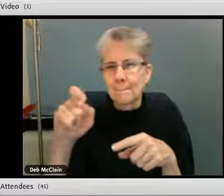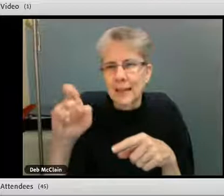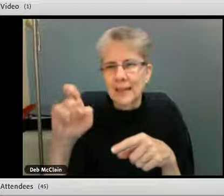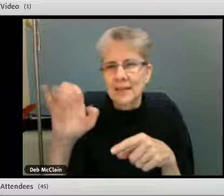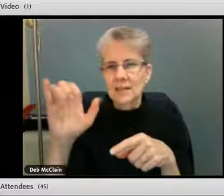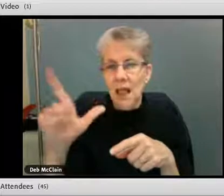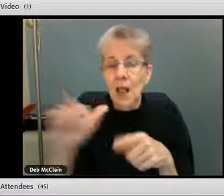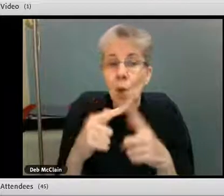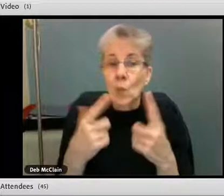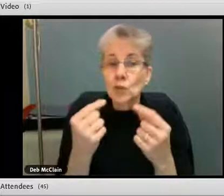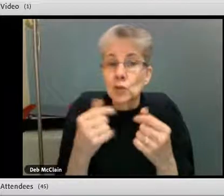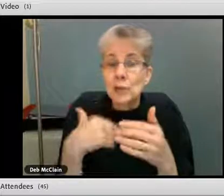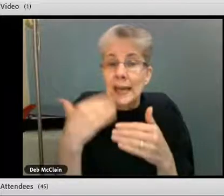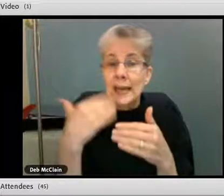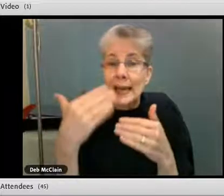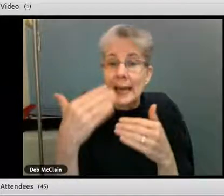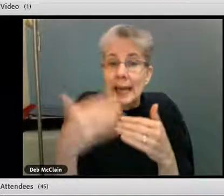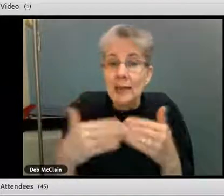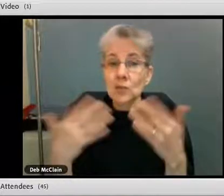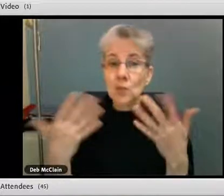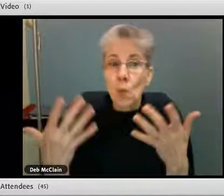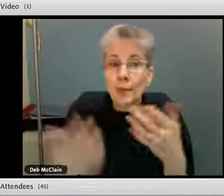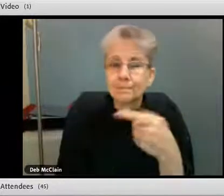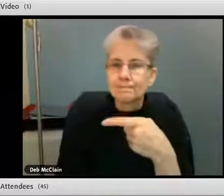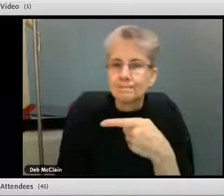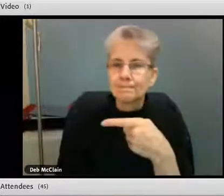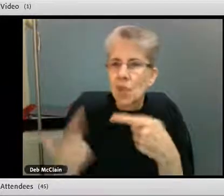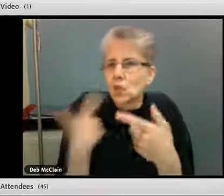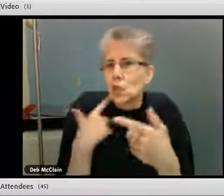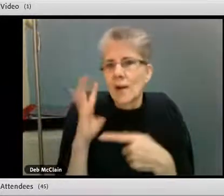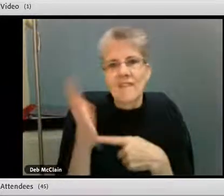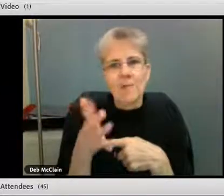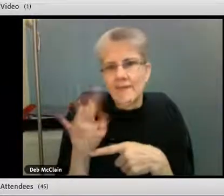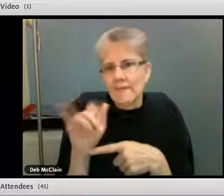you don't want a five-minute video -- is trim the video.